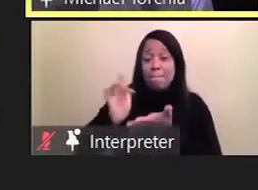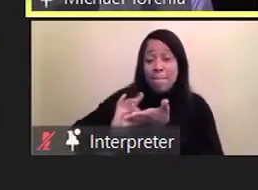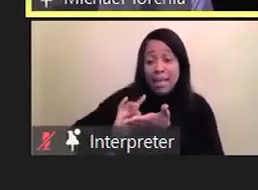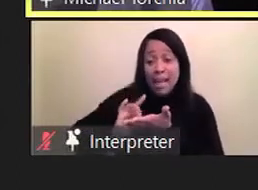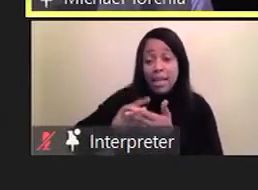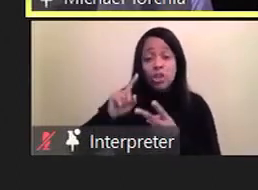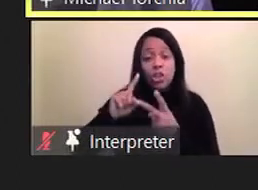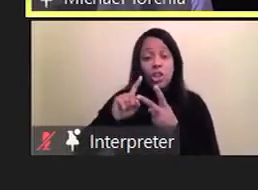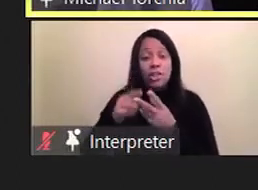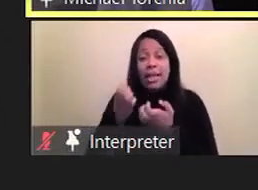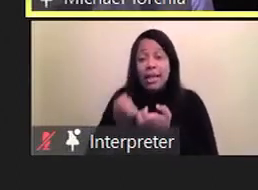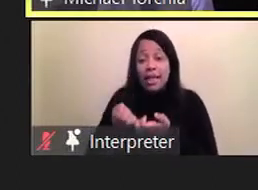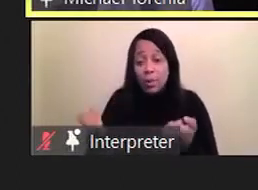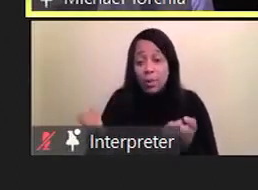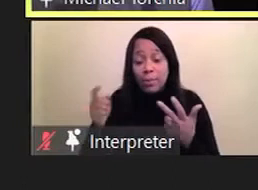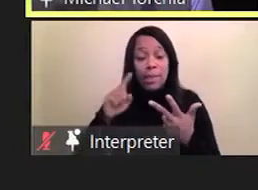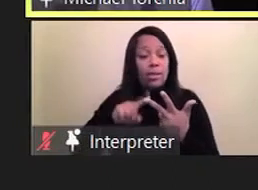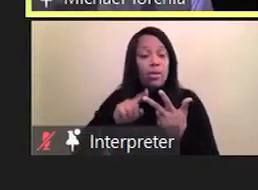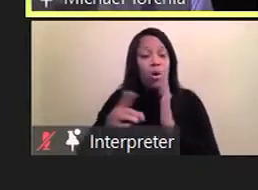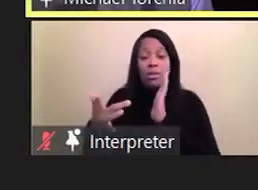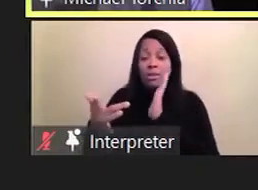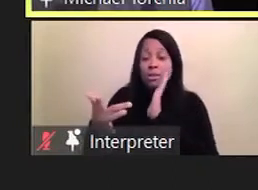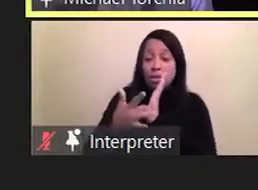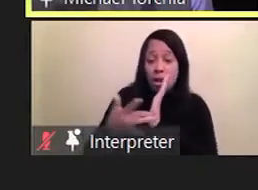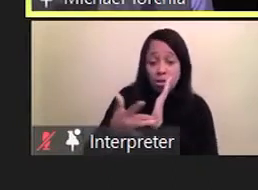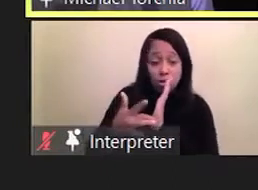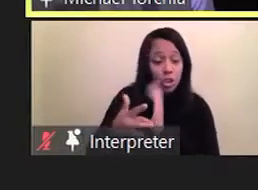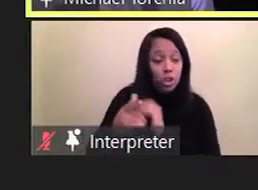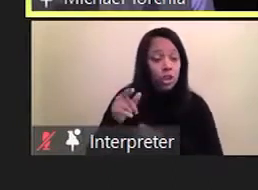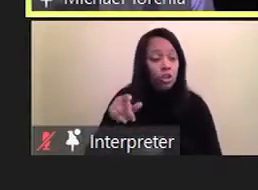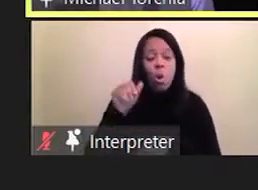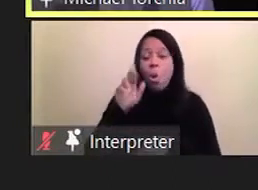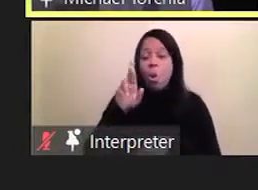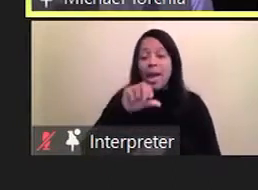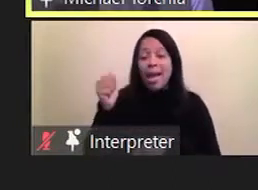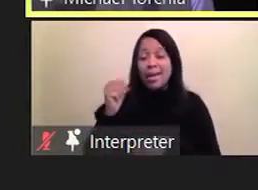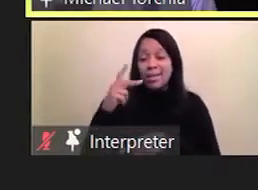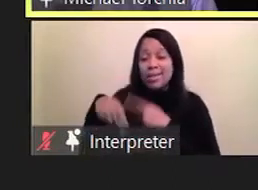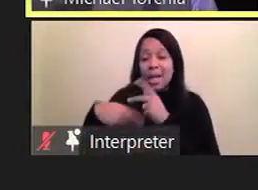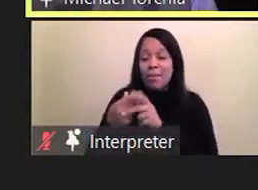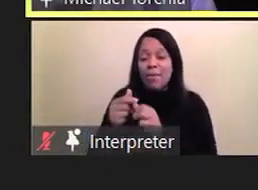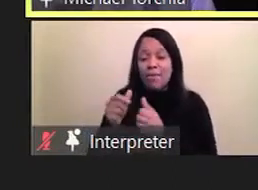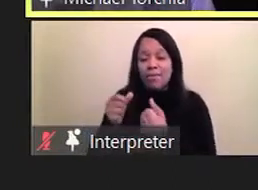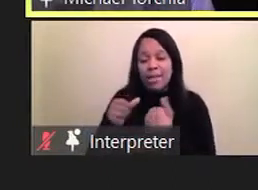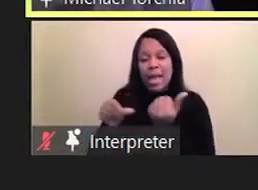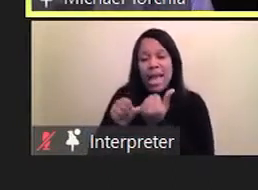or if they use technology, or they use auxiliary aides and services-- keep that phrase in mind.